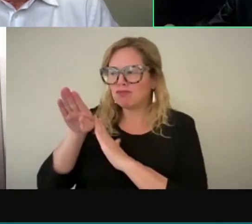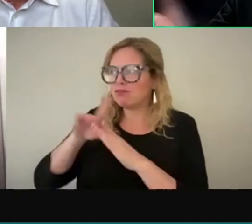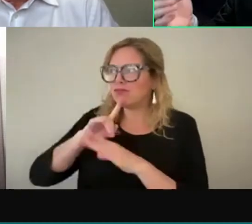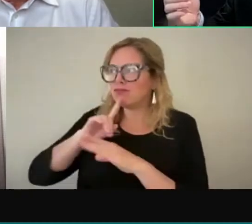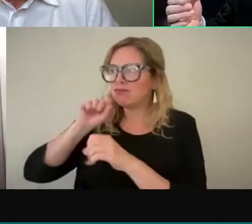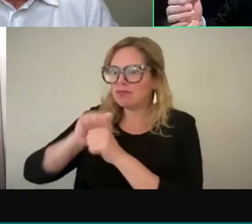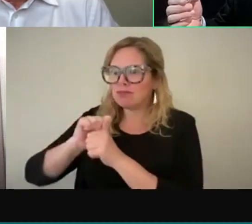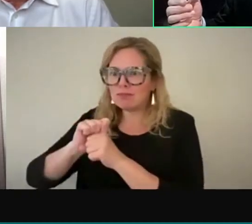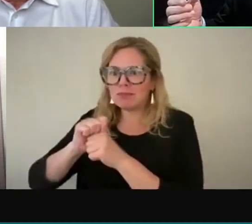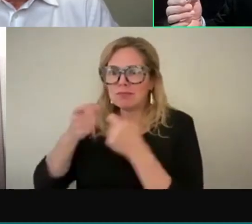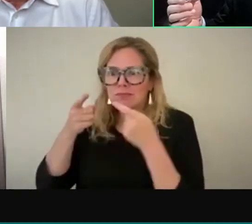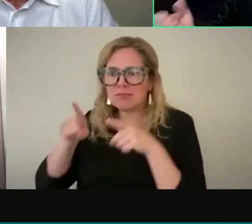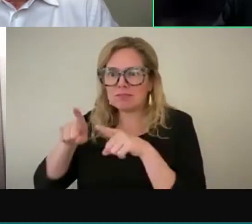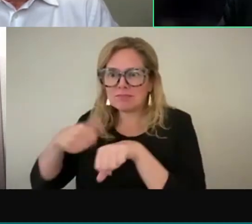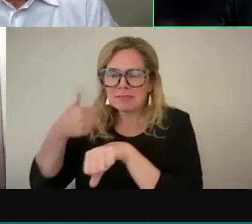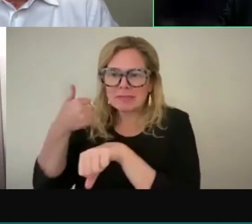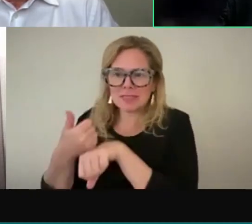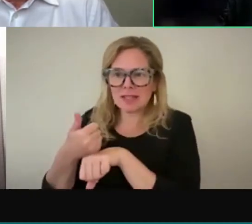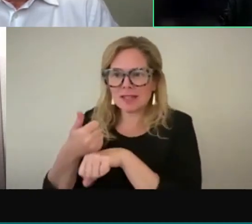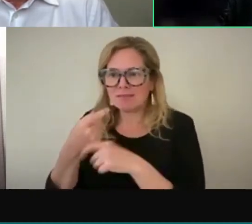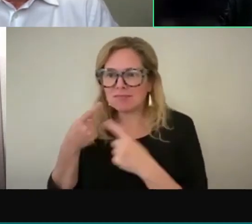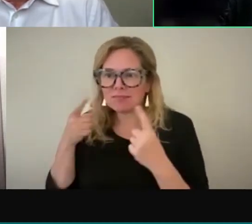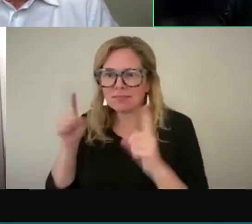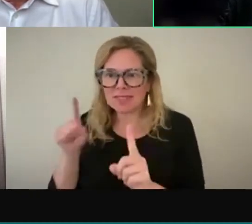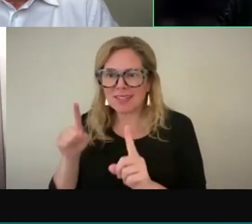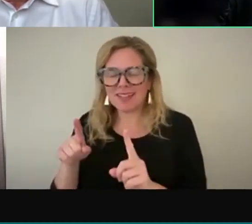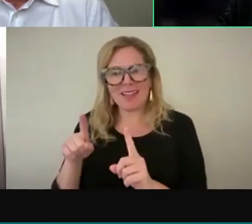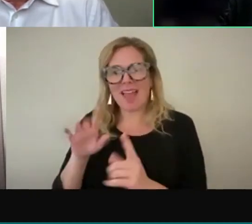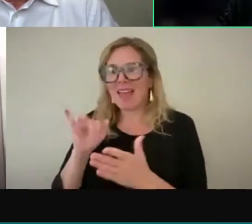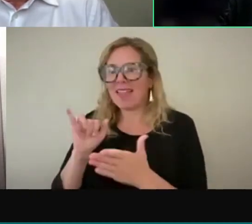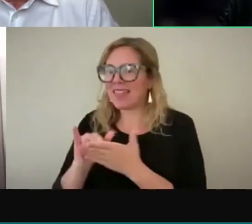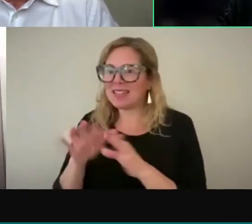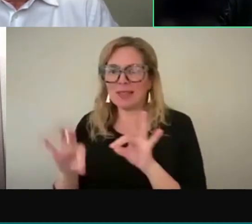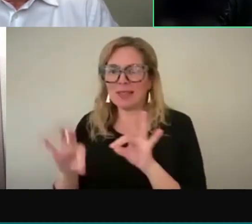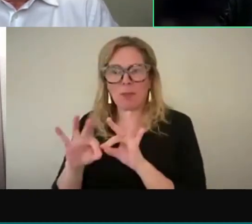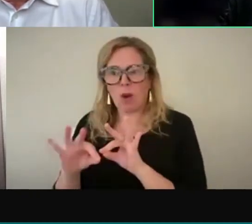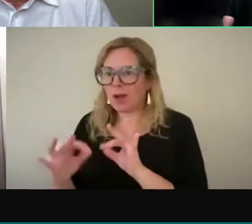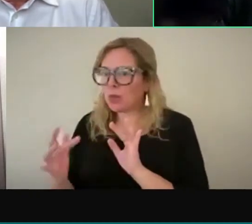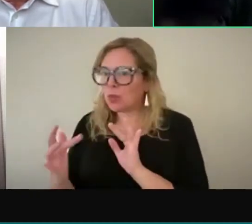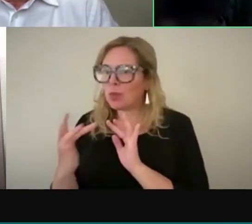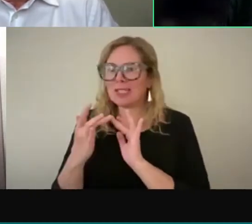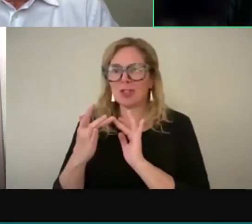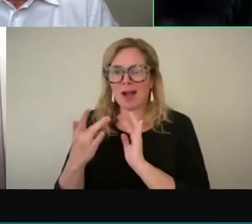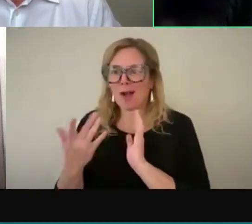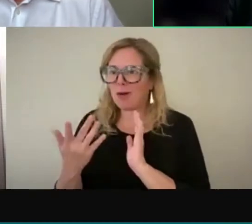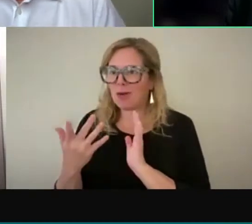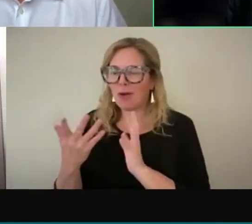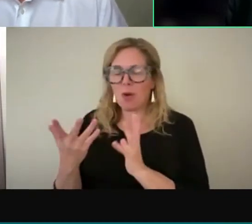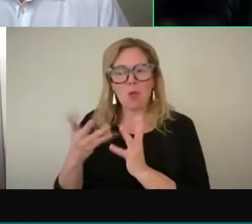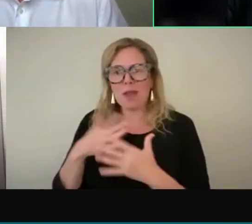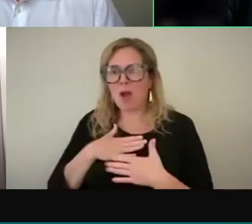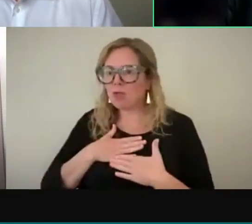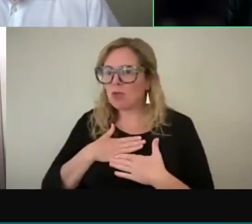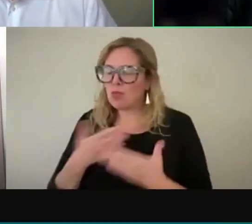is reach out. We're always looking to work with anyone who wants to work with us. About 40% of our